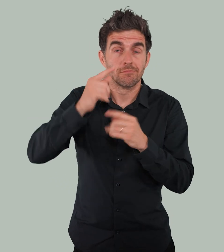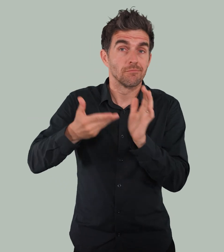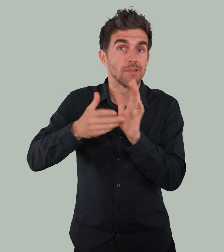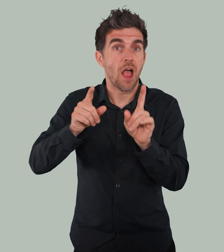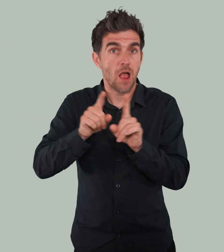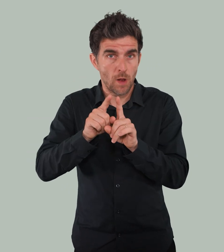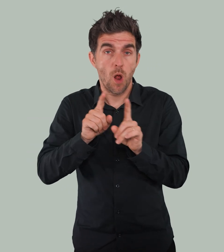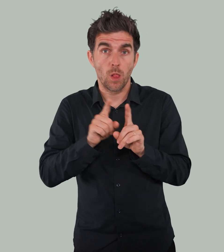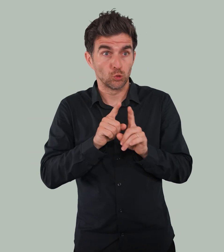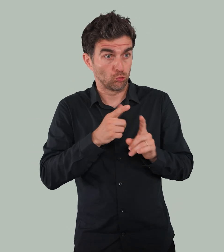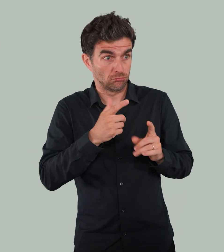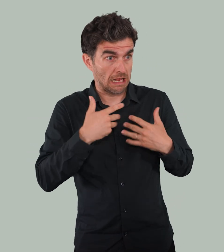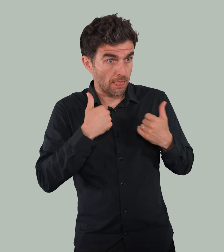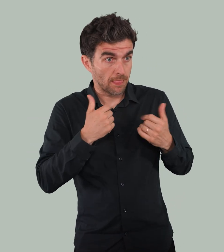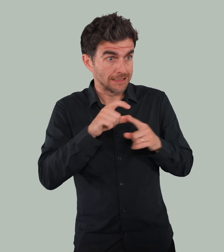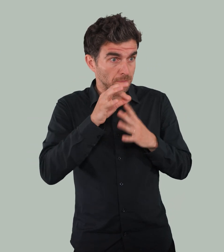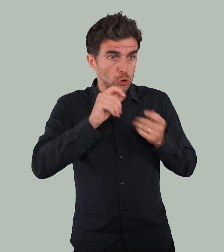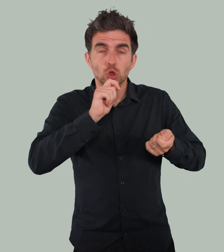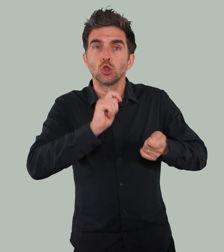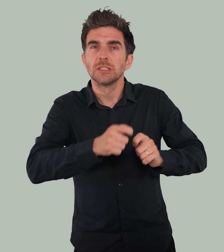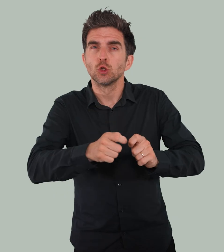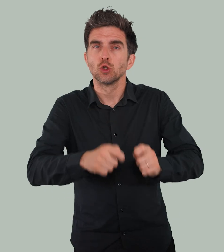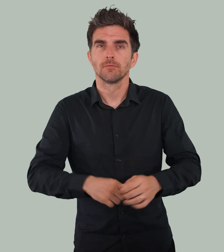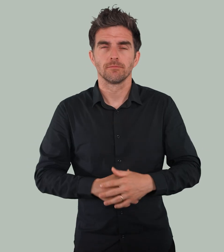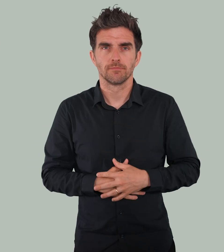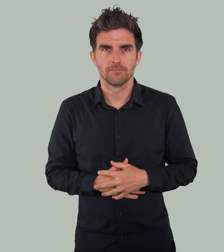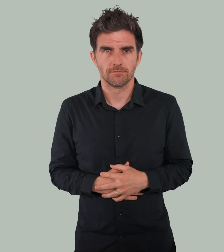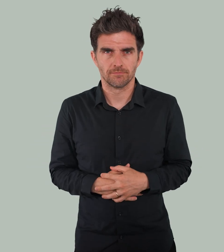environmental factors as well as changes in health and disability.